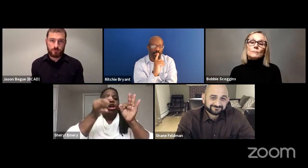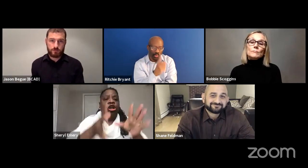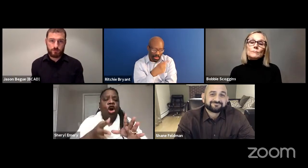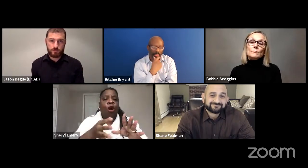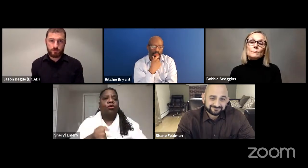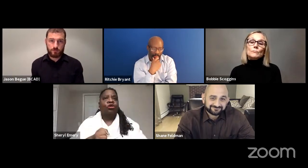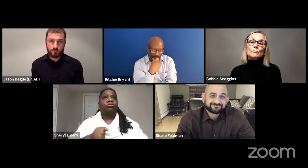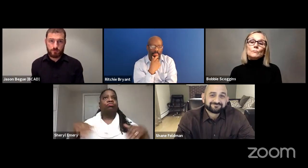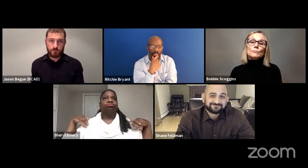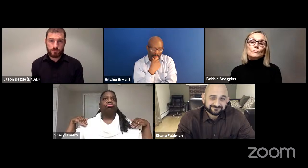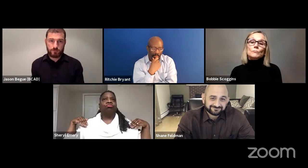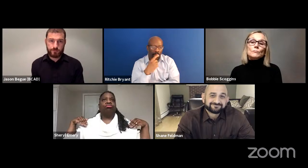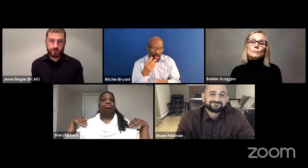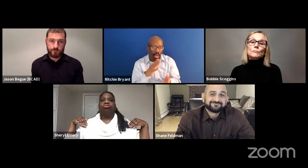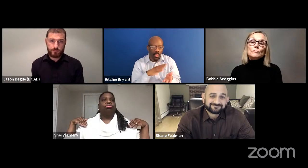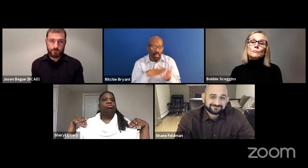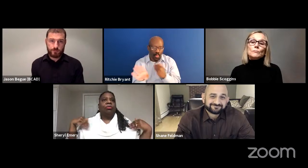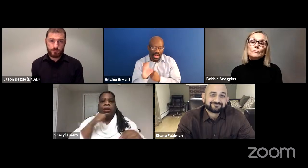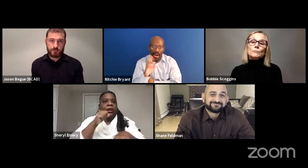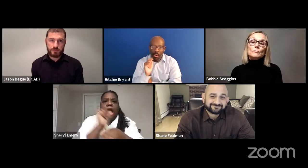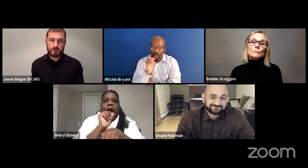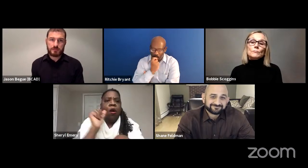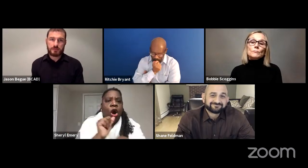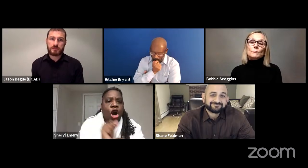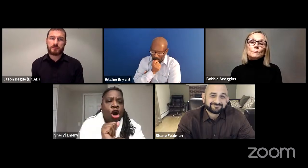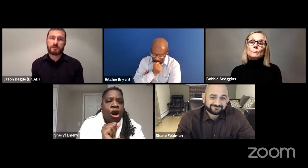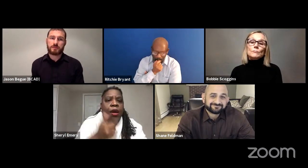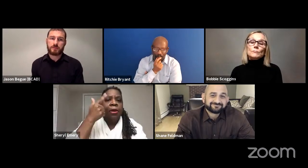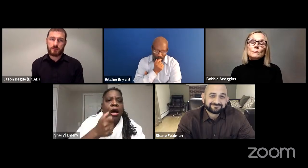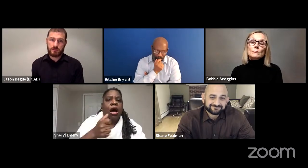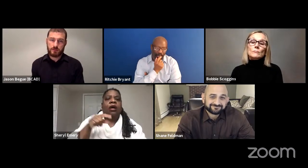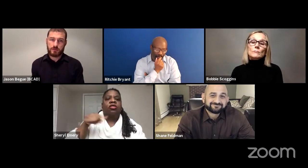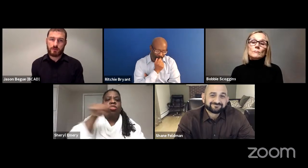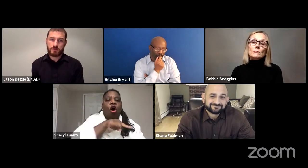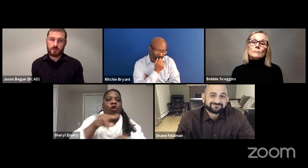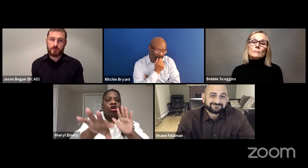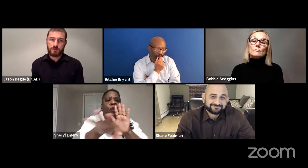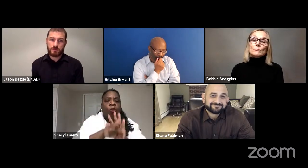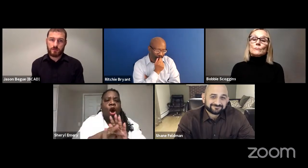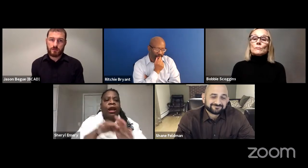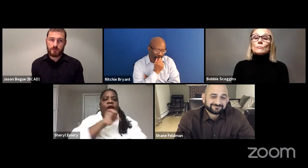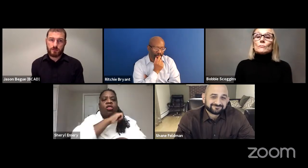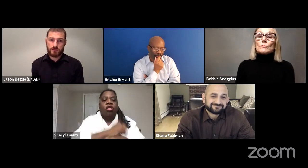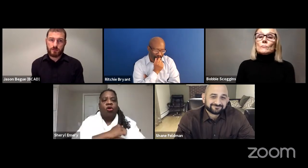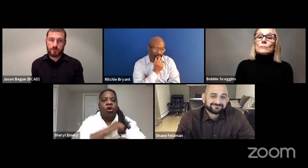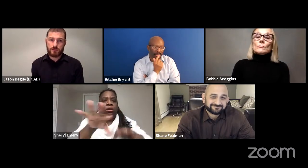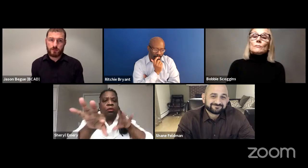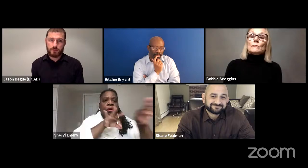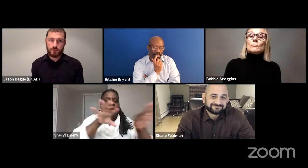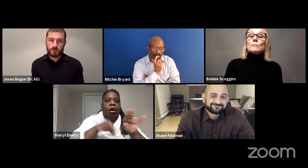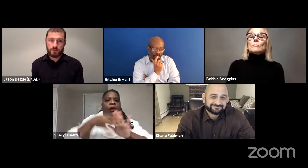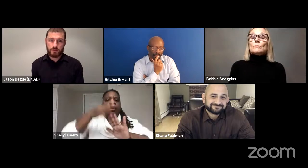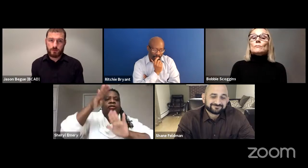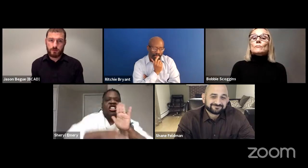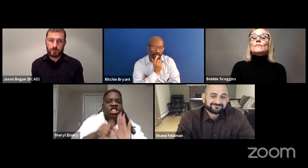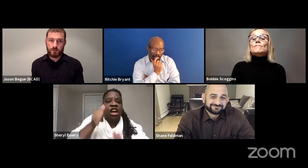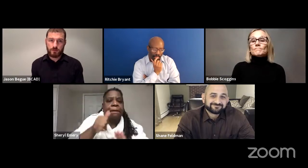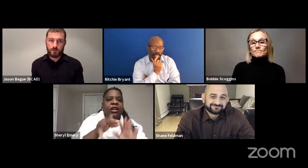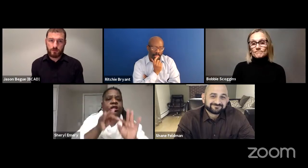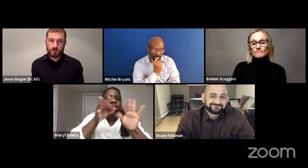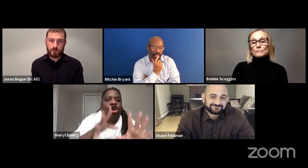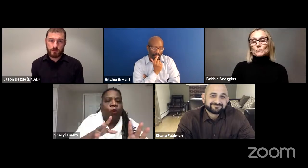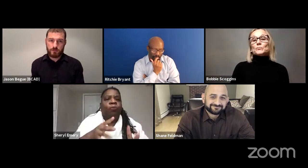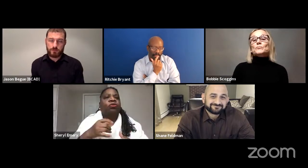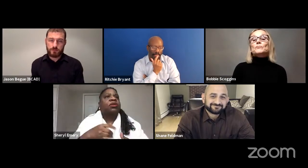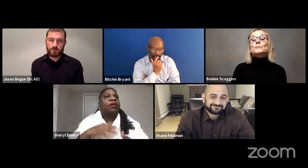They are not looking on who is or is not qualified. Often times the appointing authorities pick